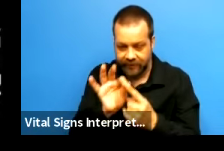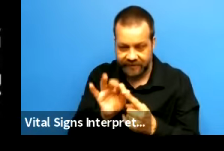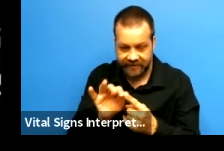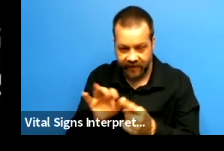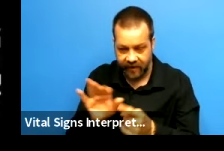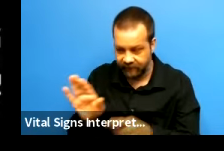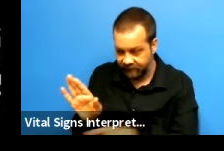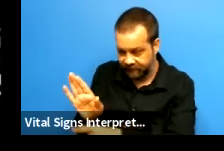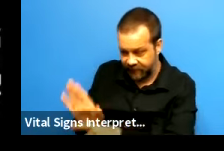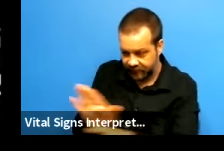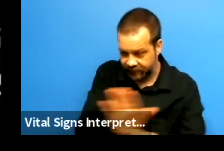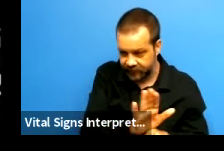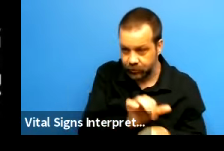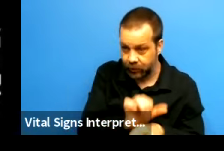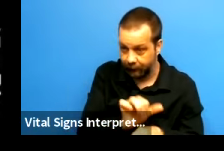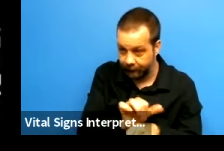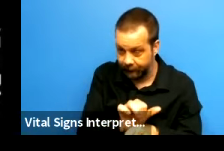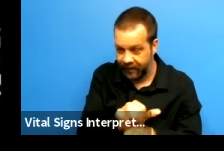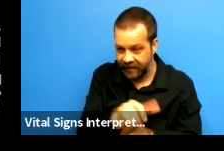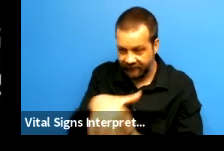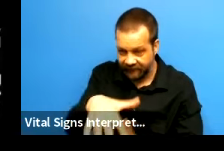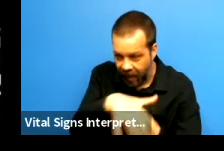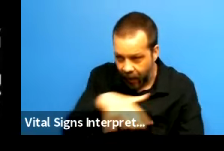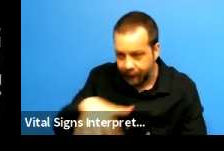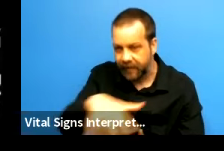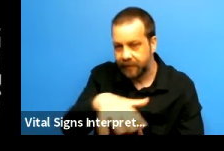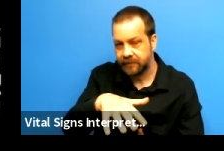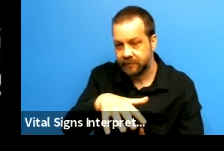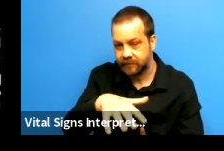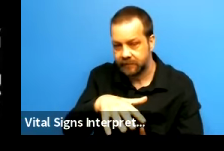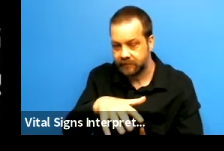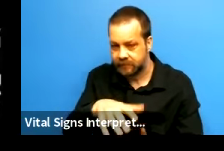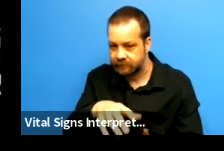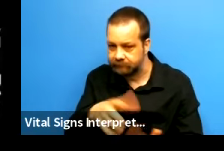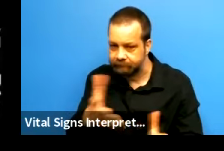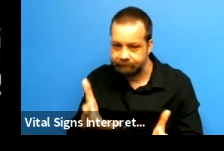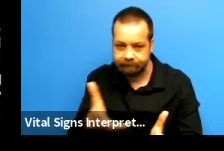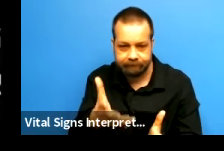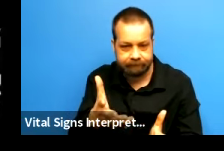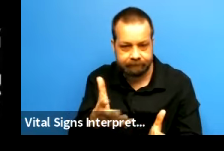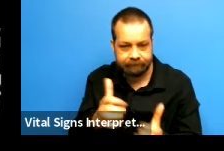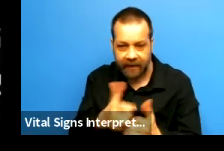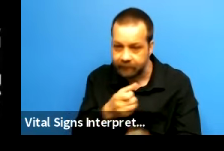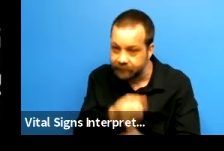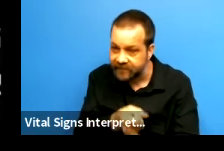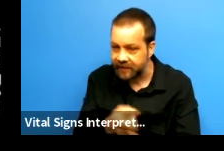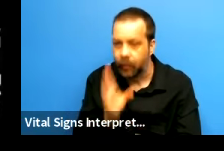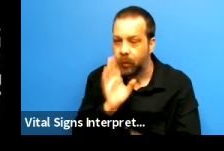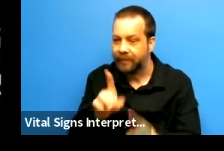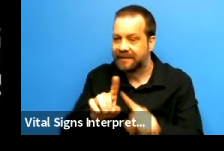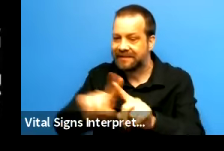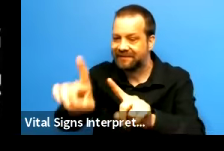the environment of the job is going to change some of the way you address some of this. So are there specific things to your work place?